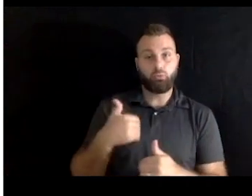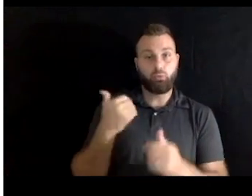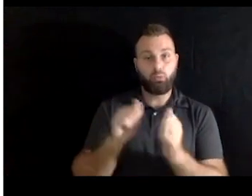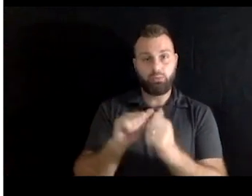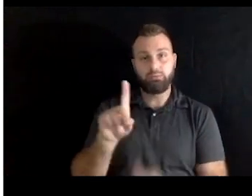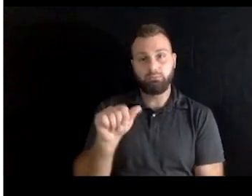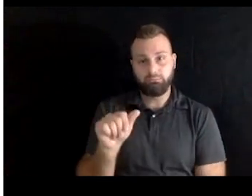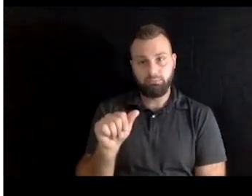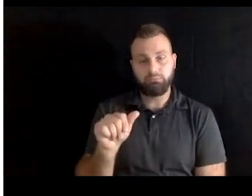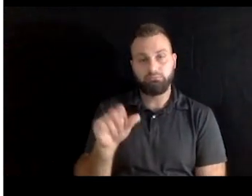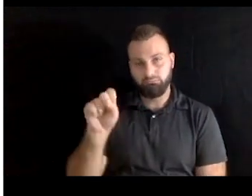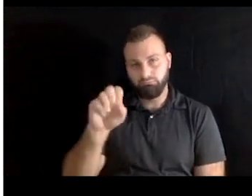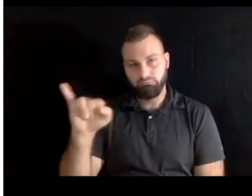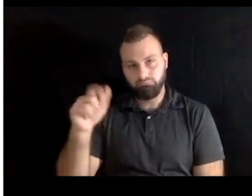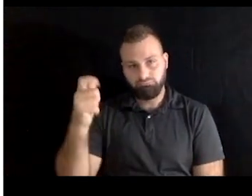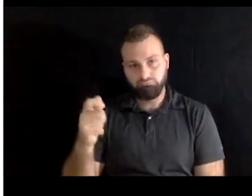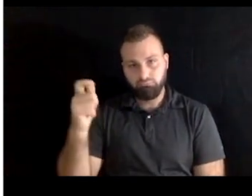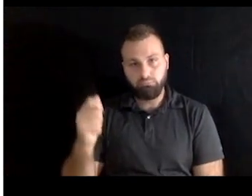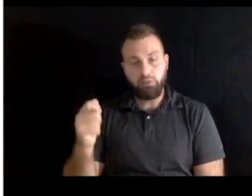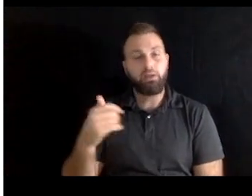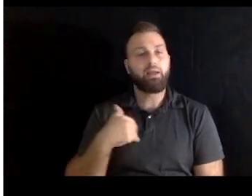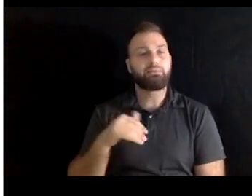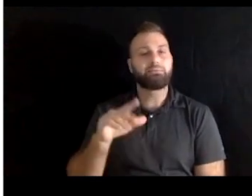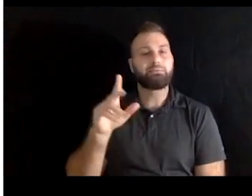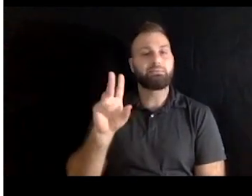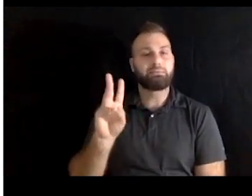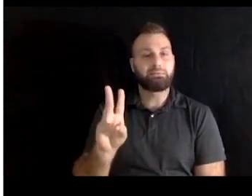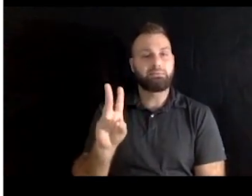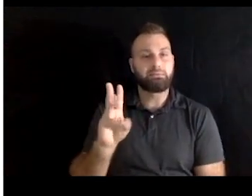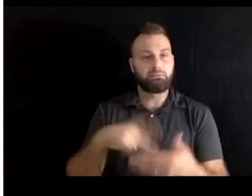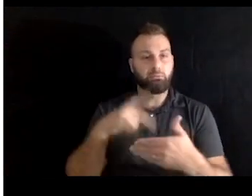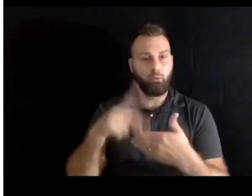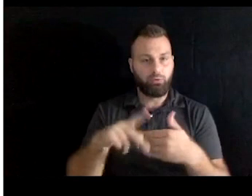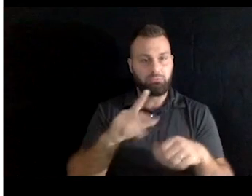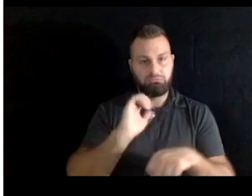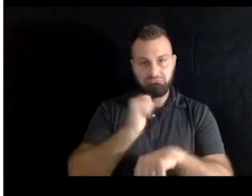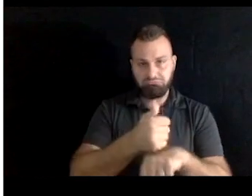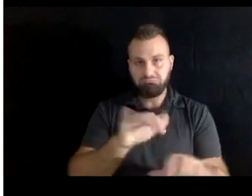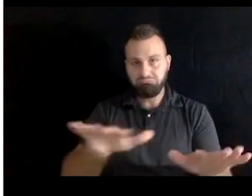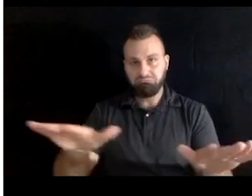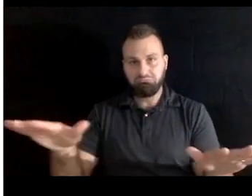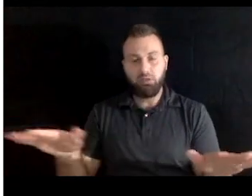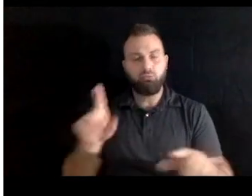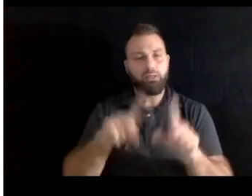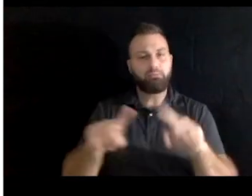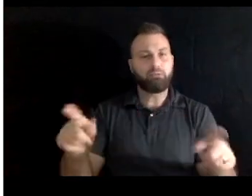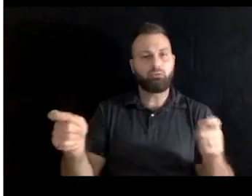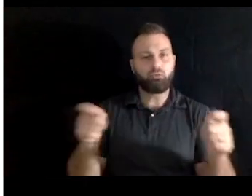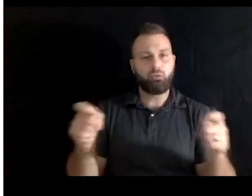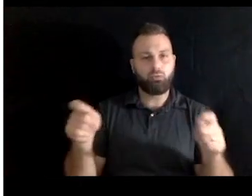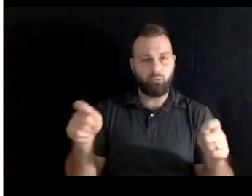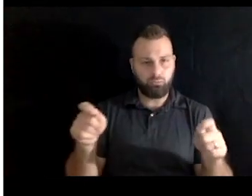There were six programs across the country and they used a randomized controlled trial to evaluate.